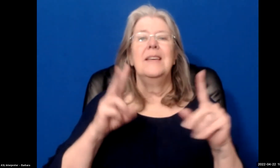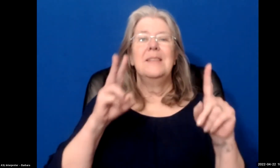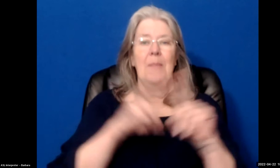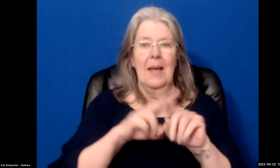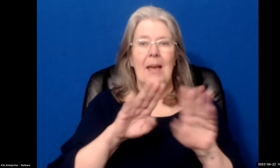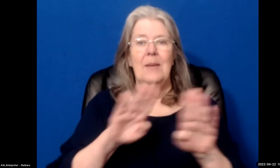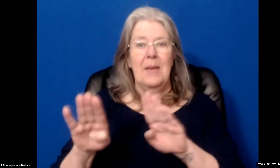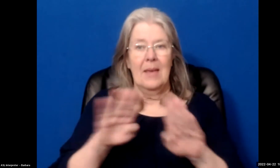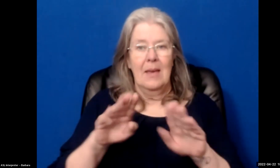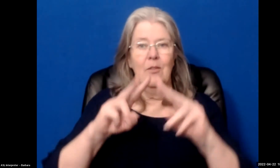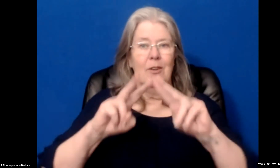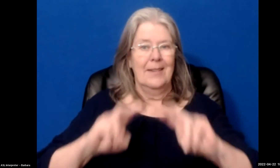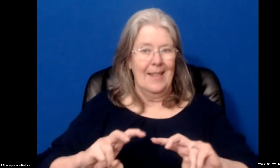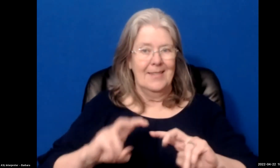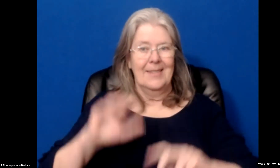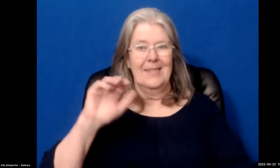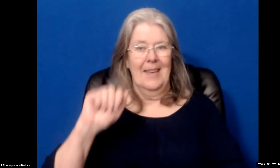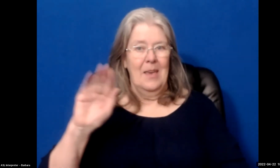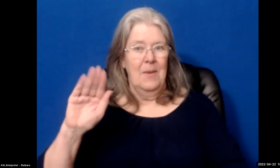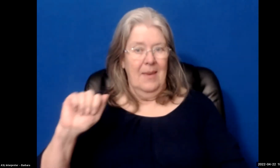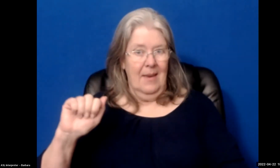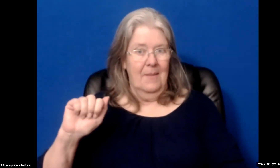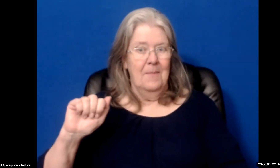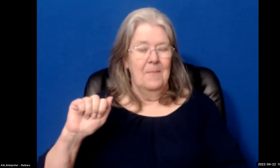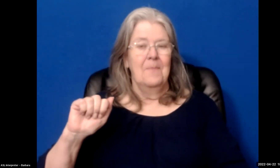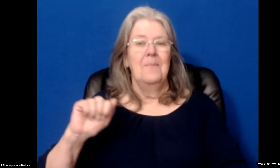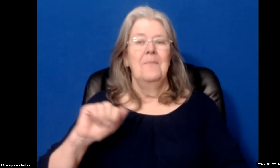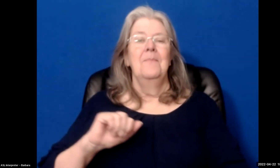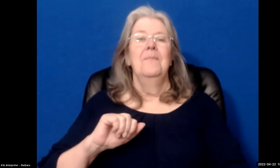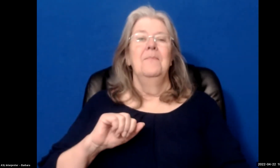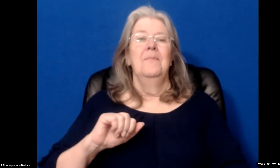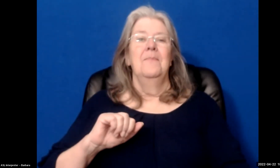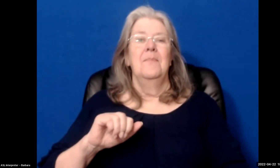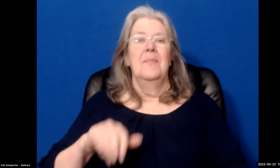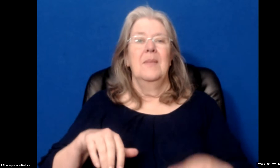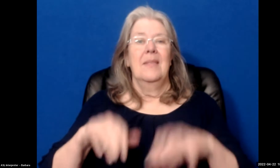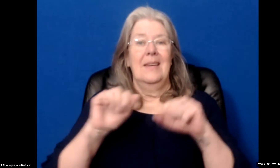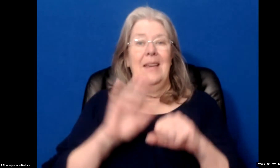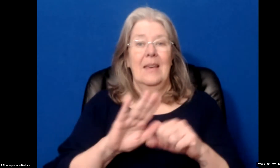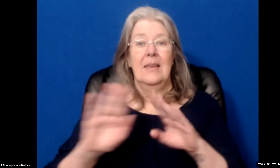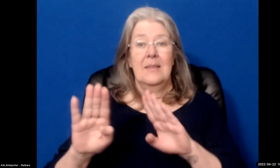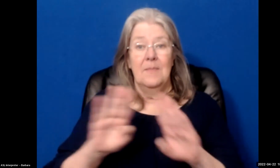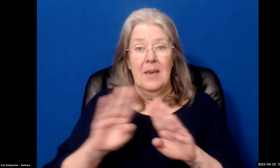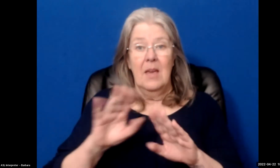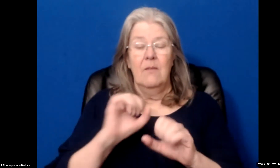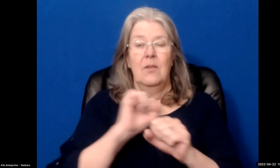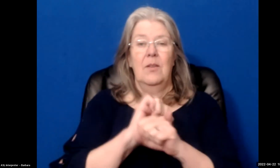So they take his behaviors and they work on them.